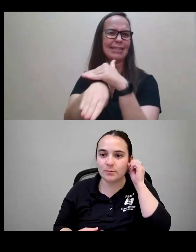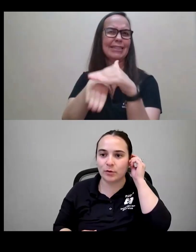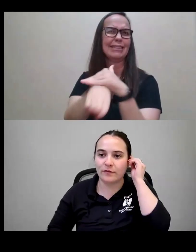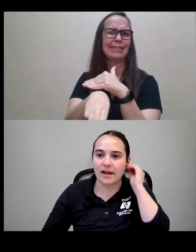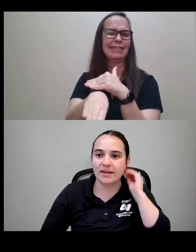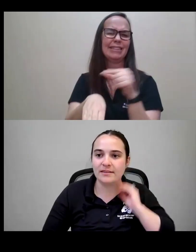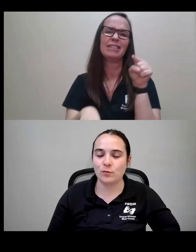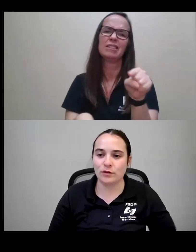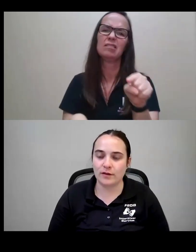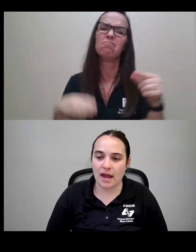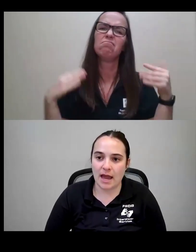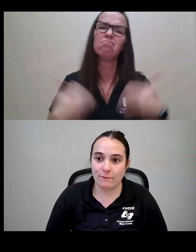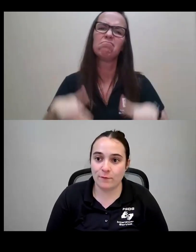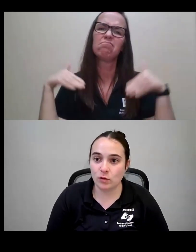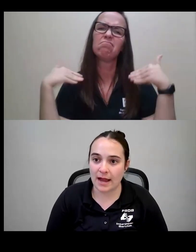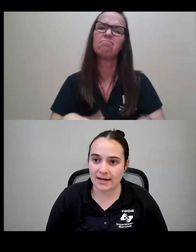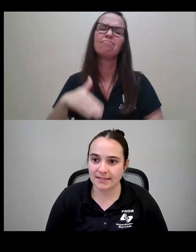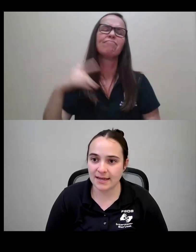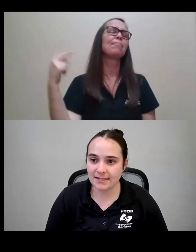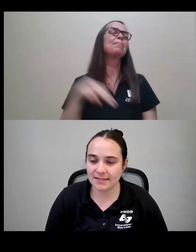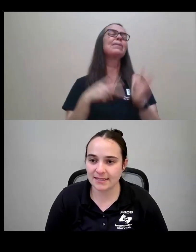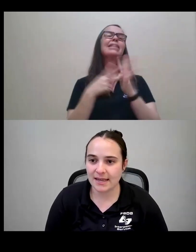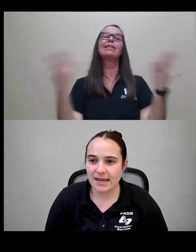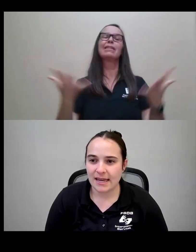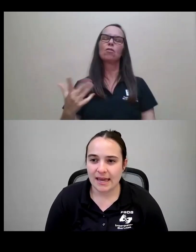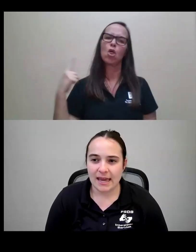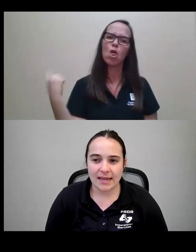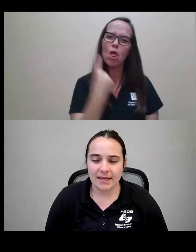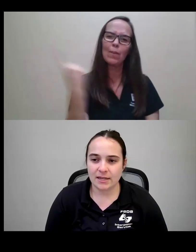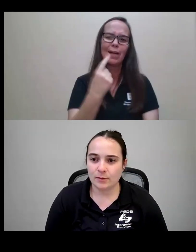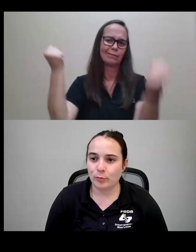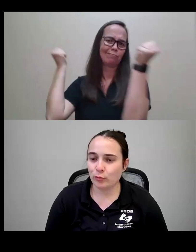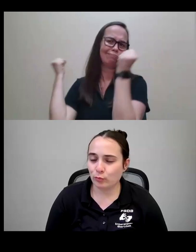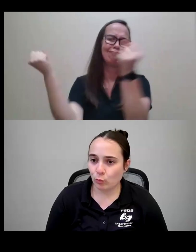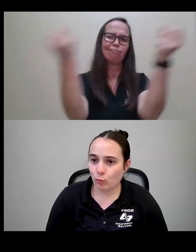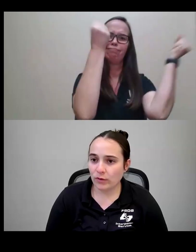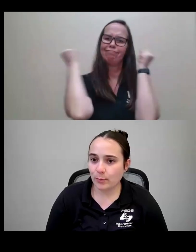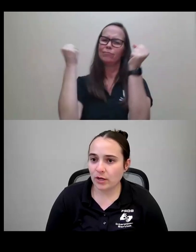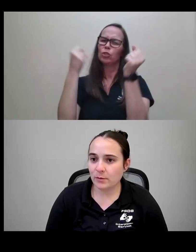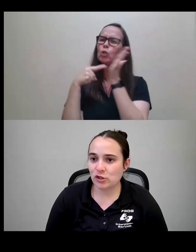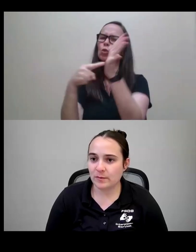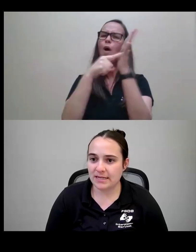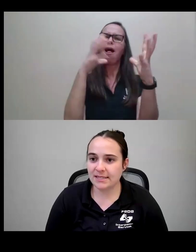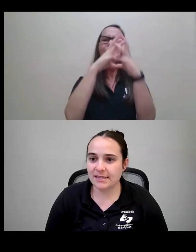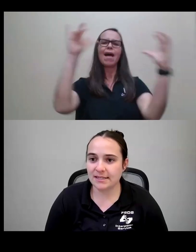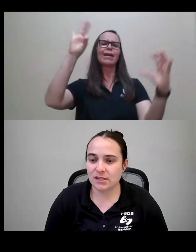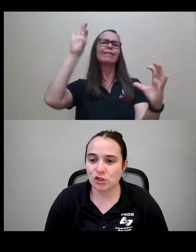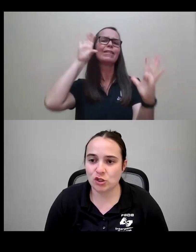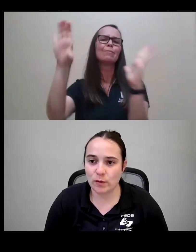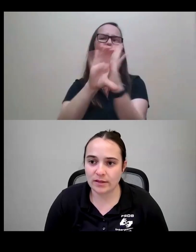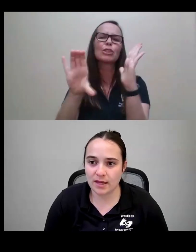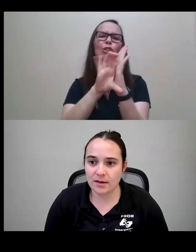students and providing them with full access. And what that pretty much means is showing